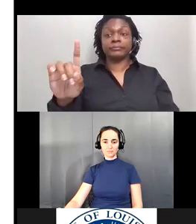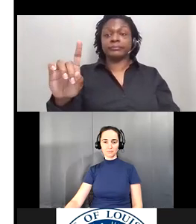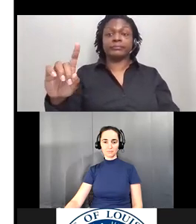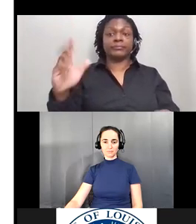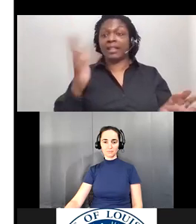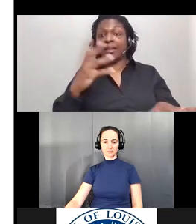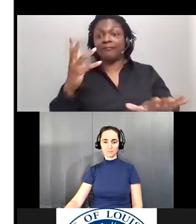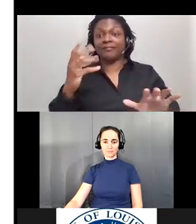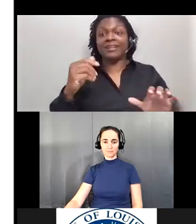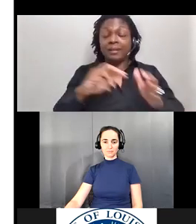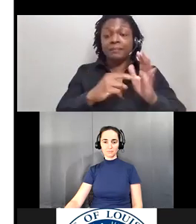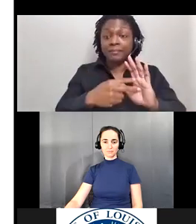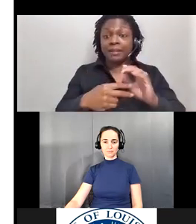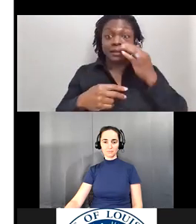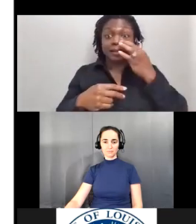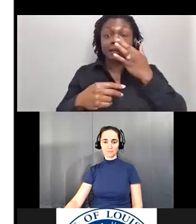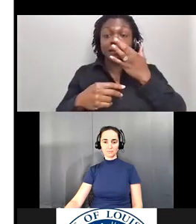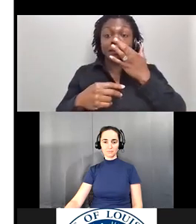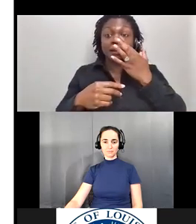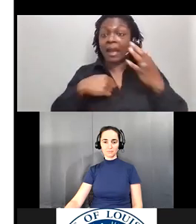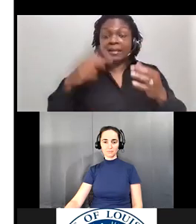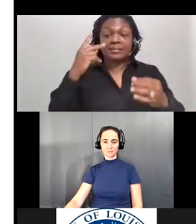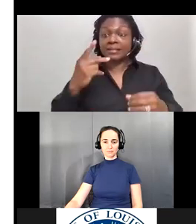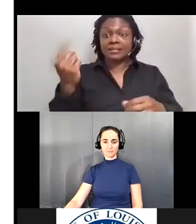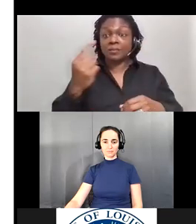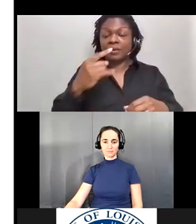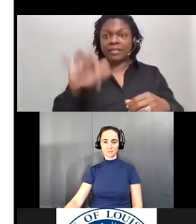because I'm under a panic and I've lost a loved one, they're missing well let's have